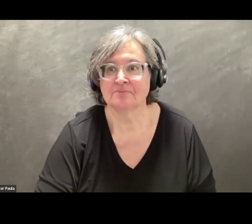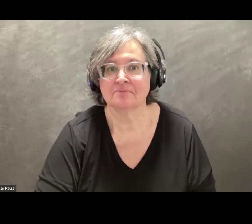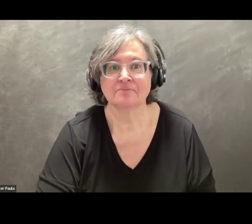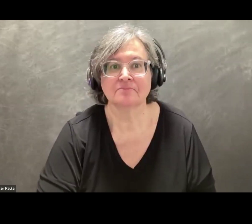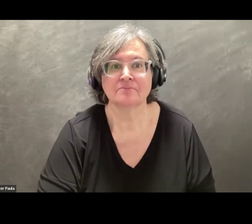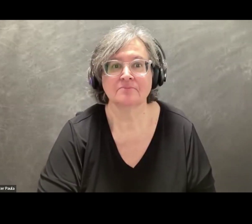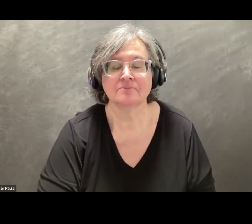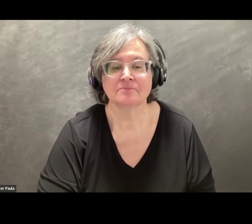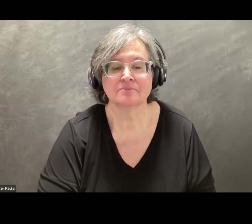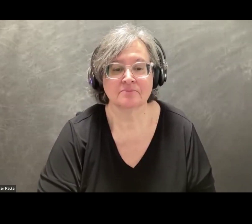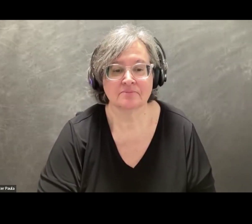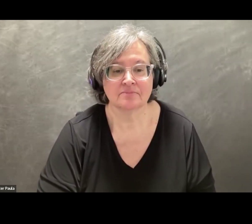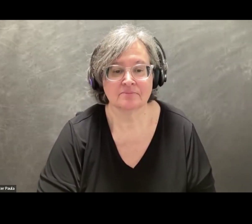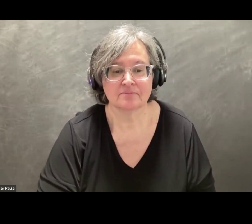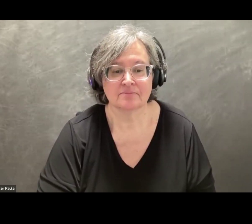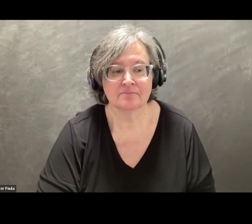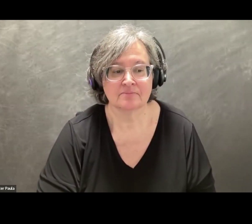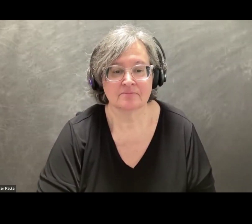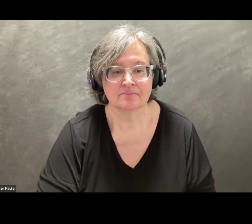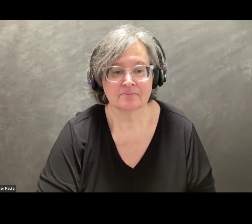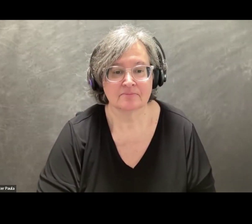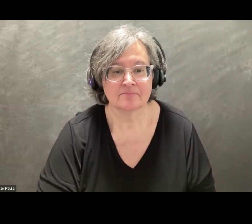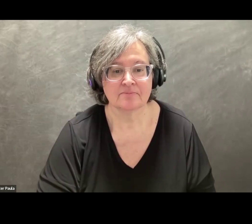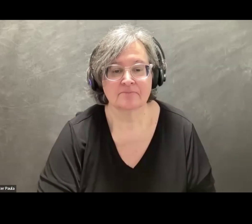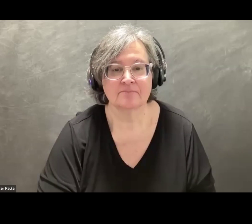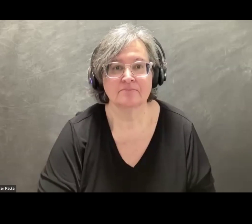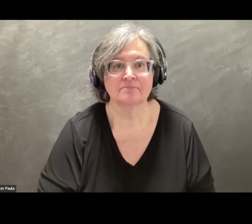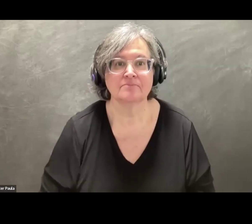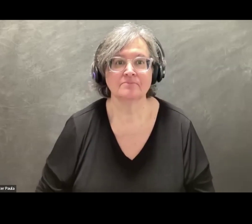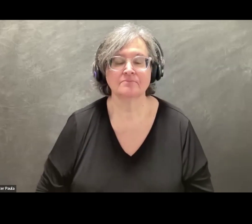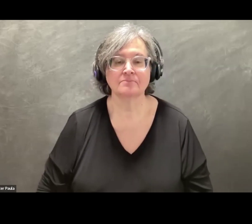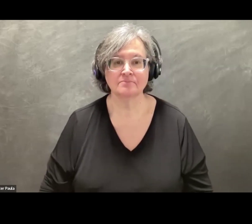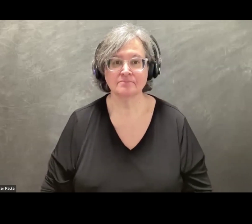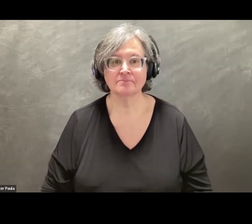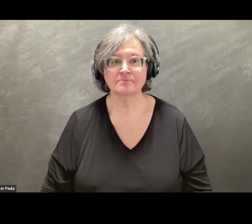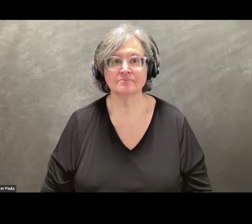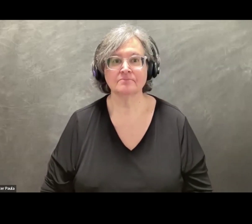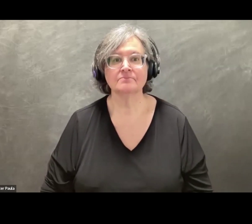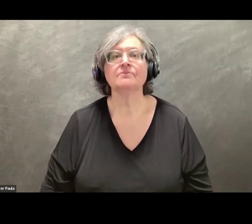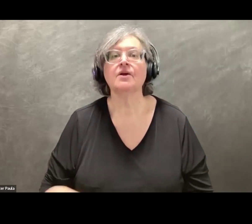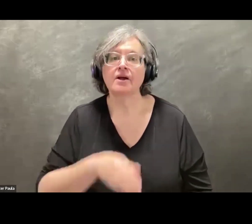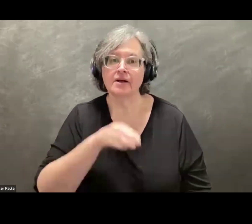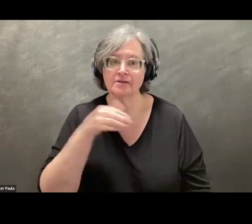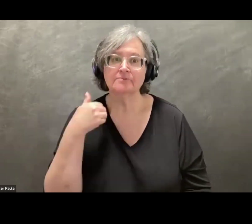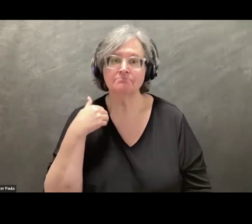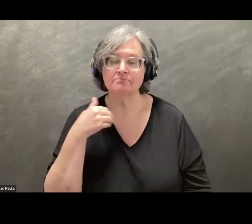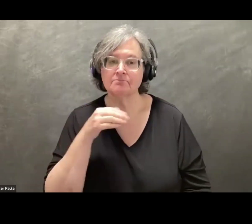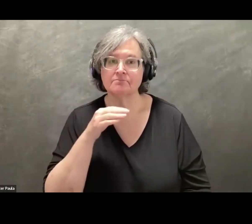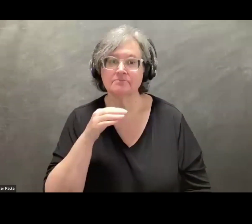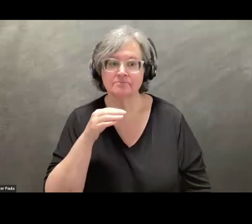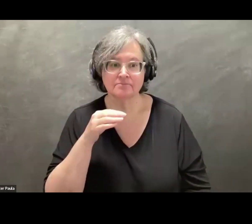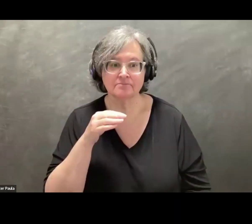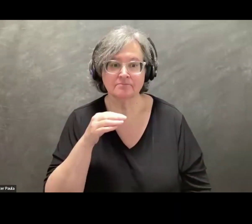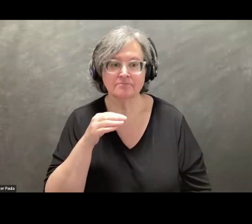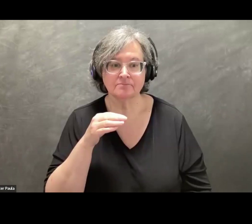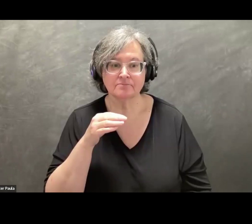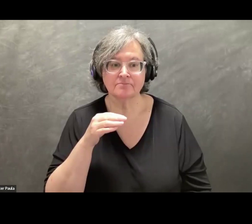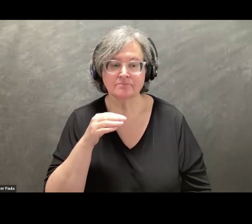Santa Perez: I can't put my camera on. I